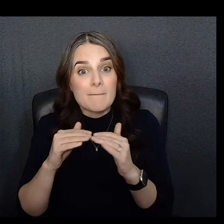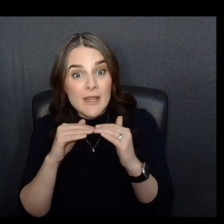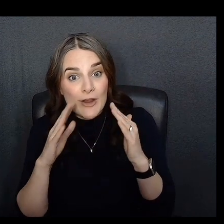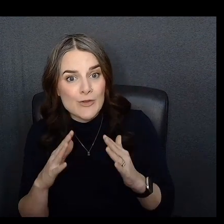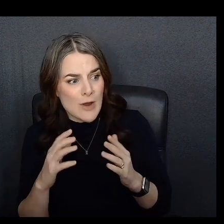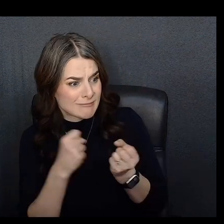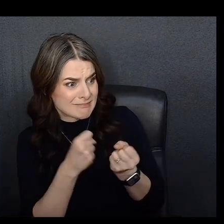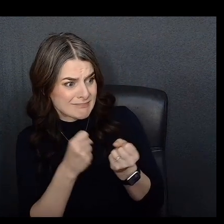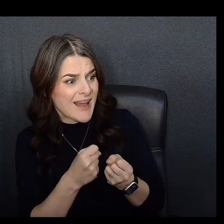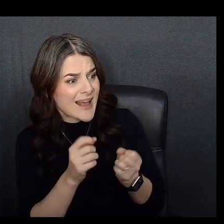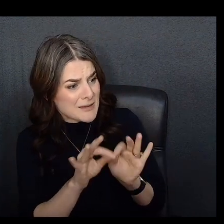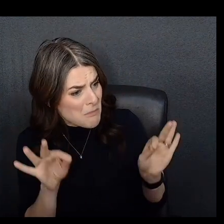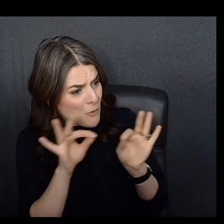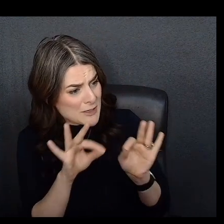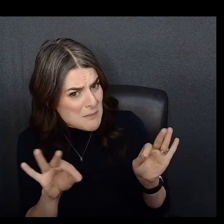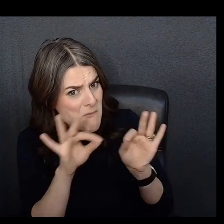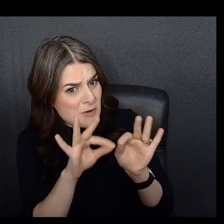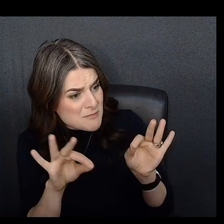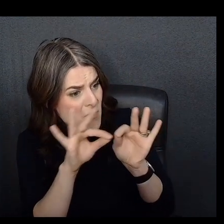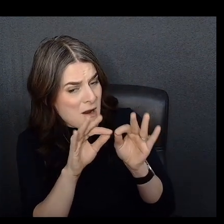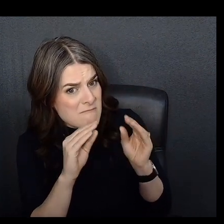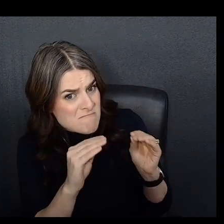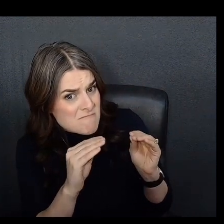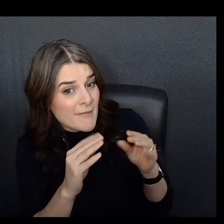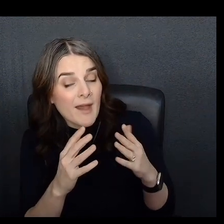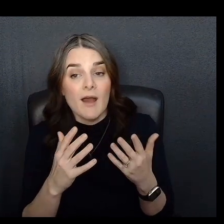but at the end of the day, it is the choice of the individual.